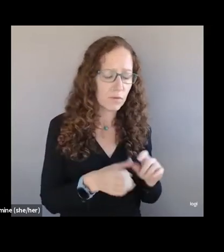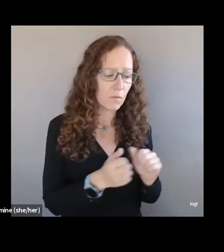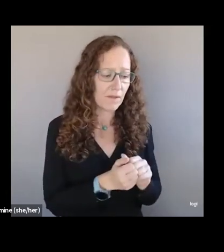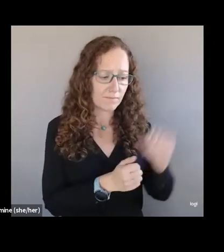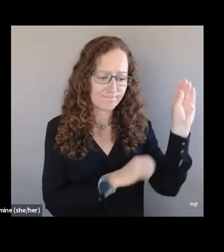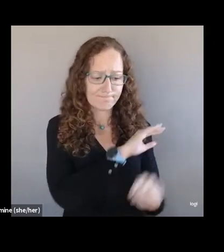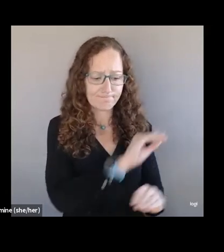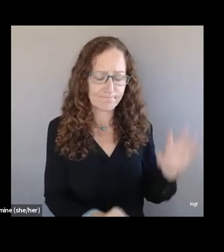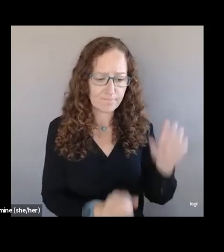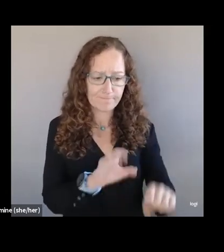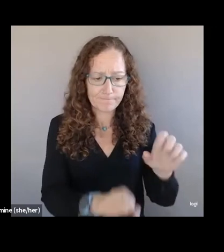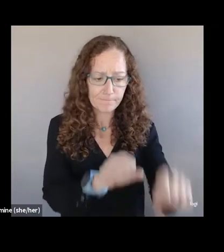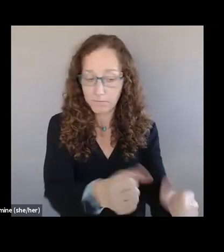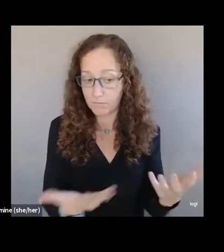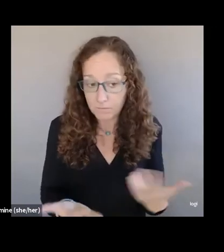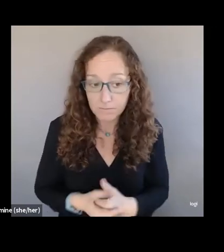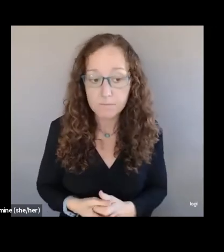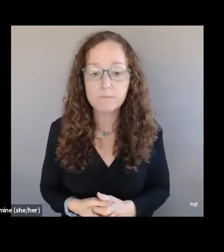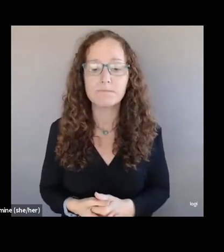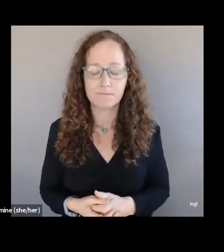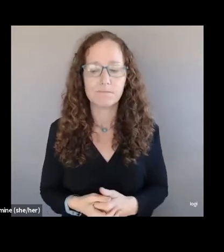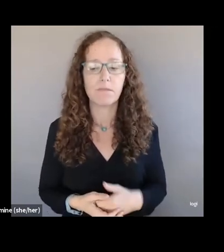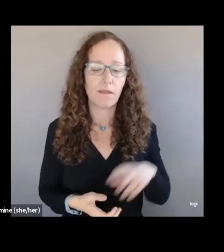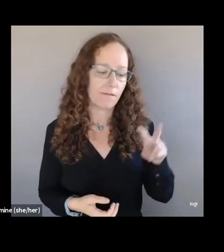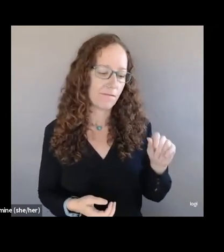wonderfully from the excerpt that Vasher read, and also